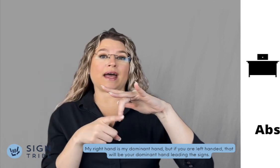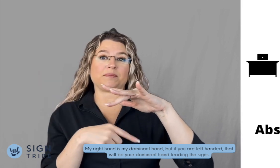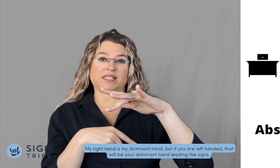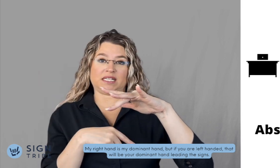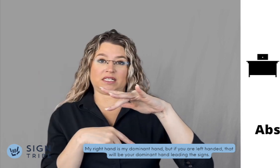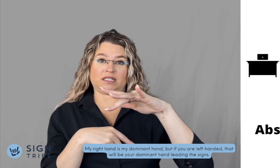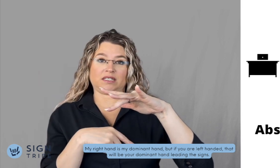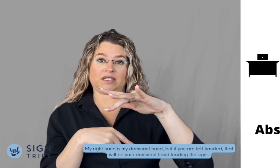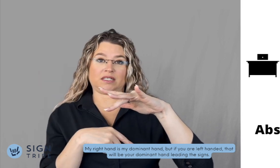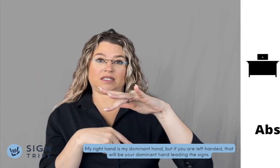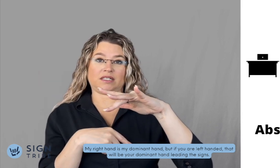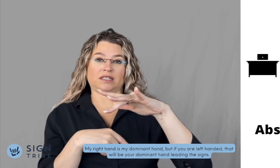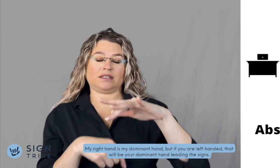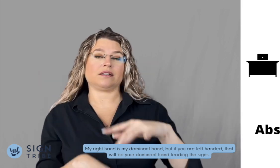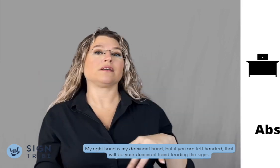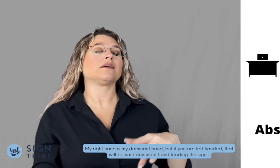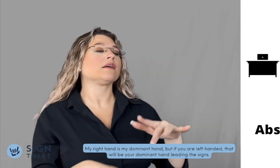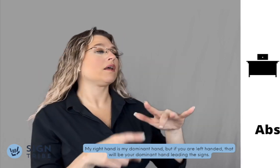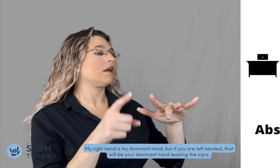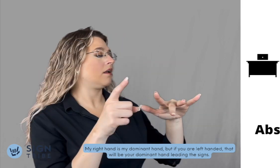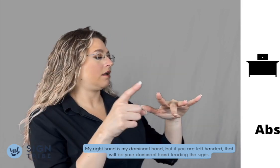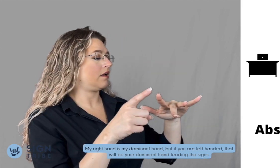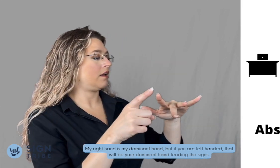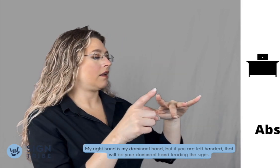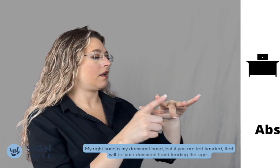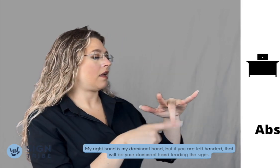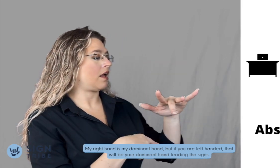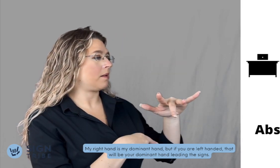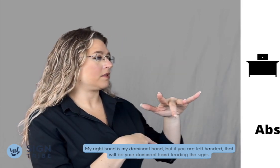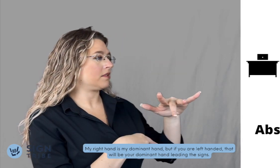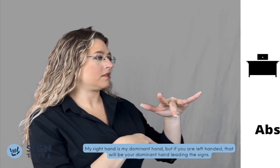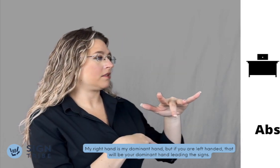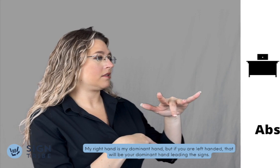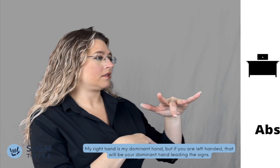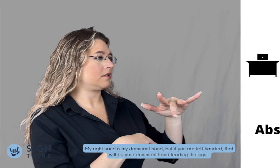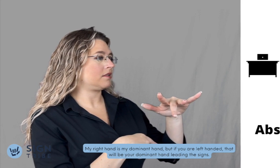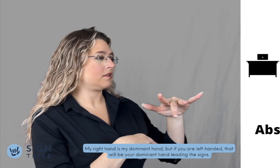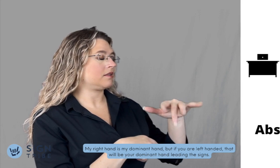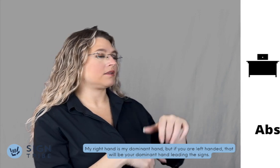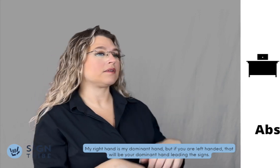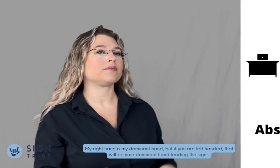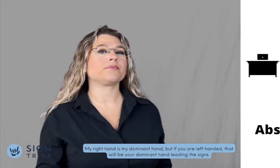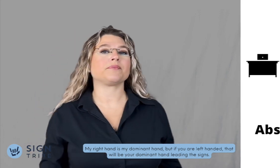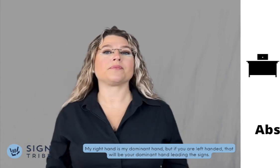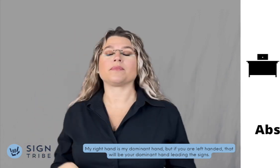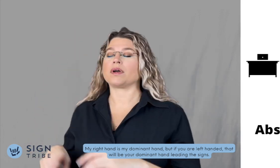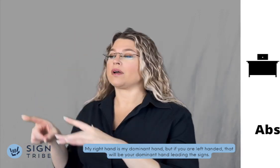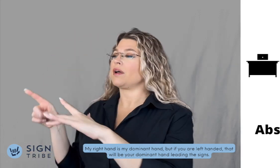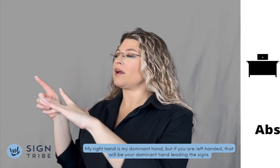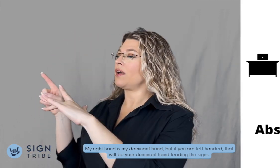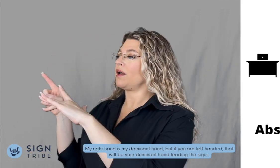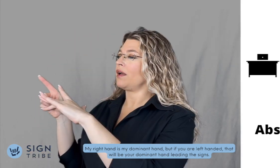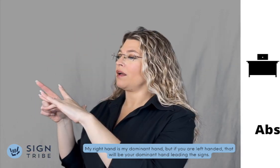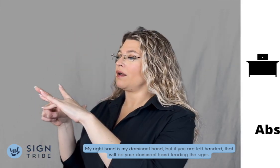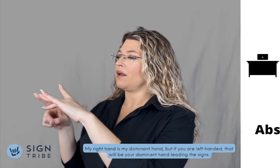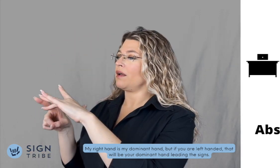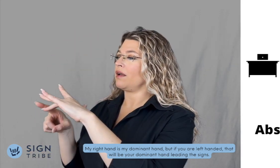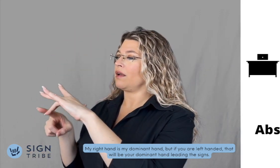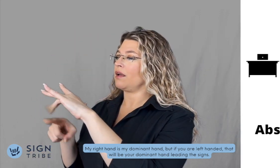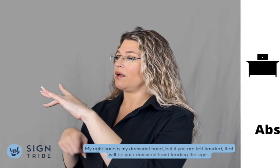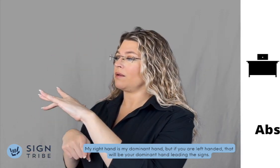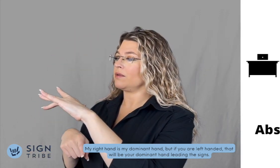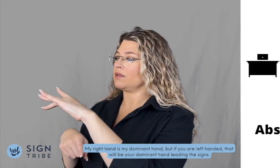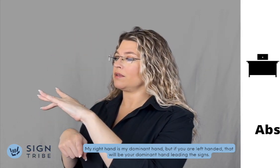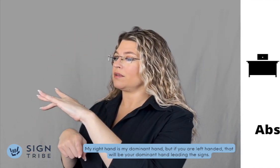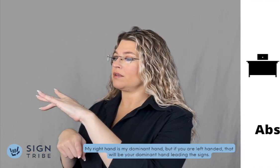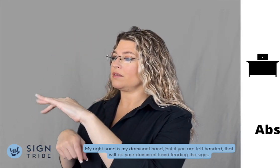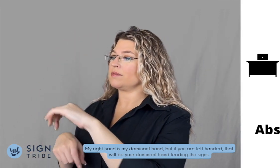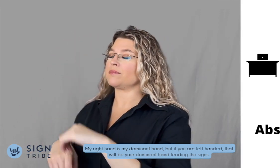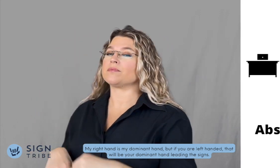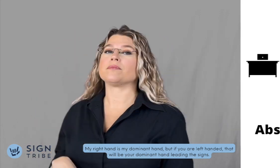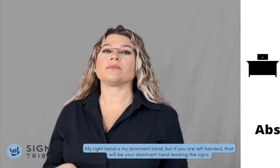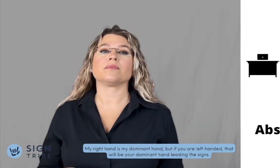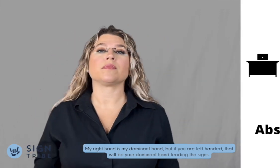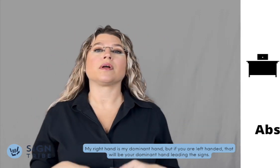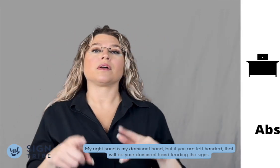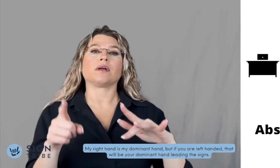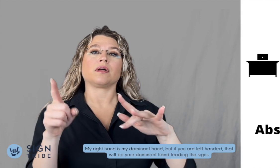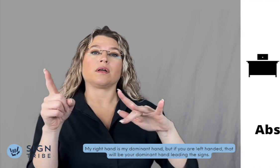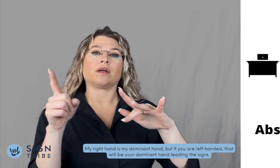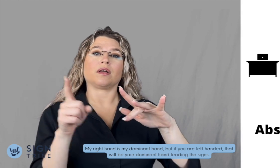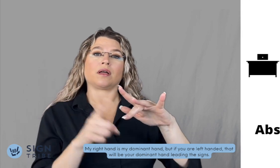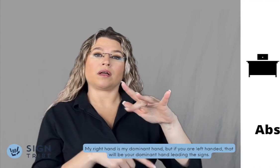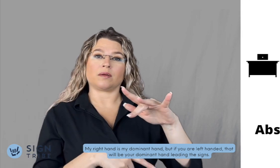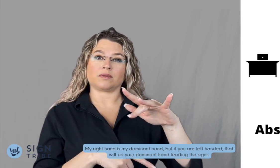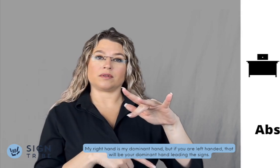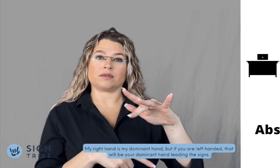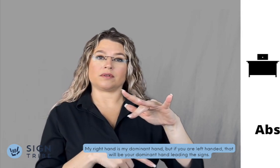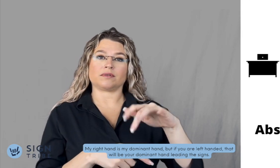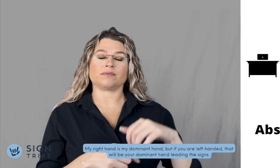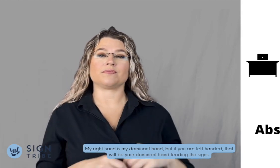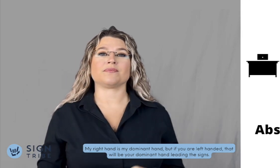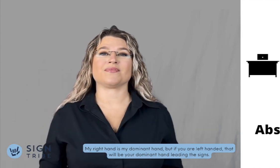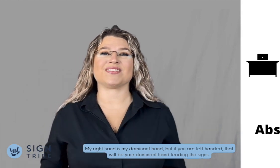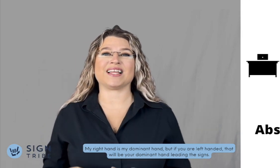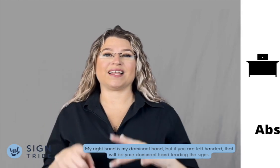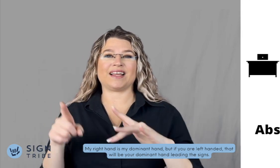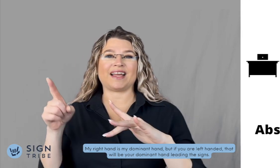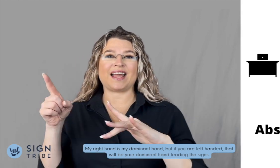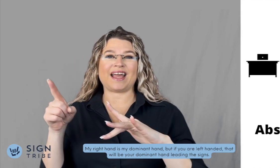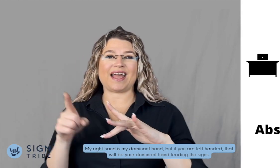Absent.